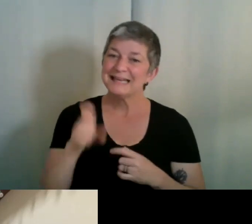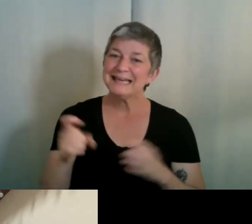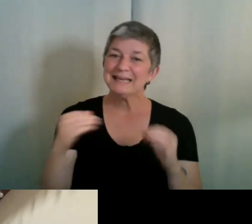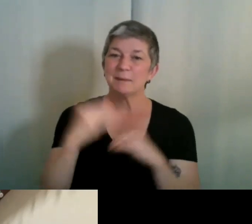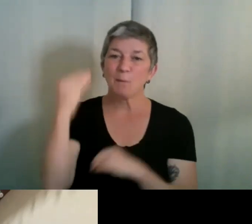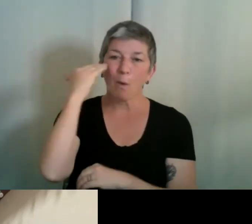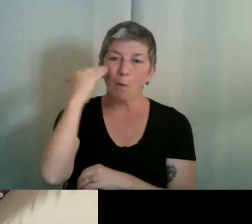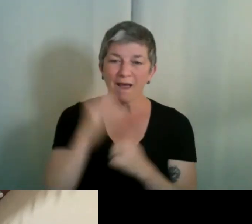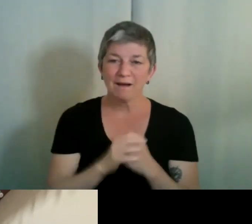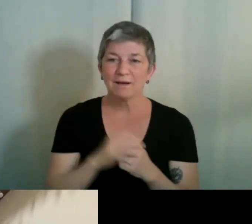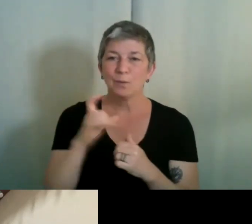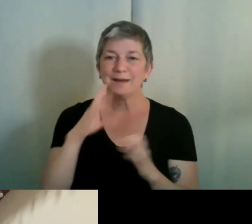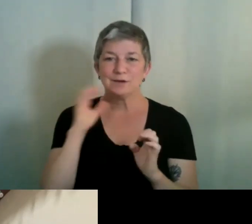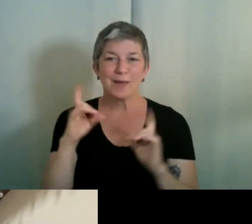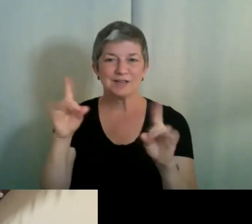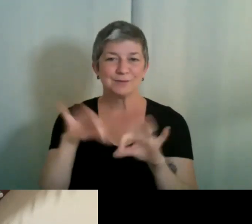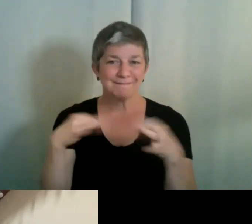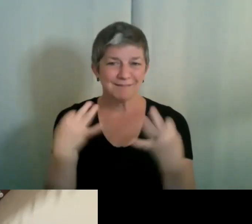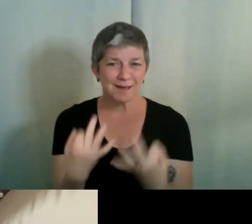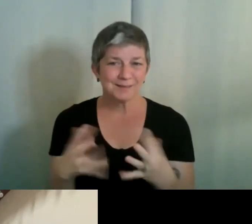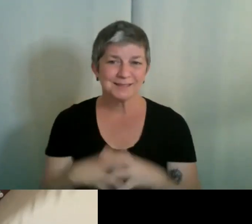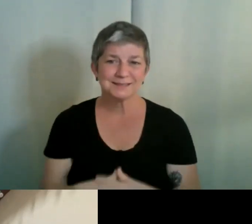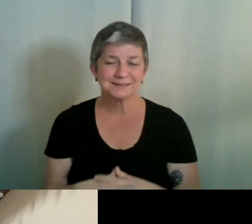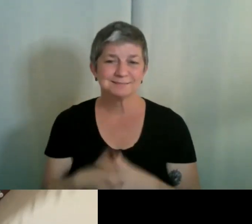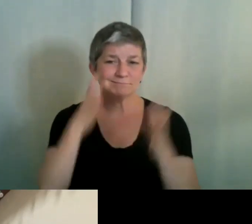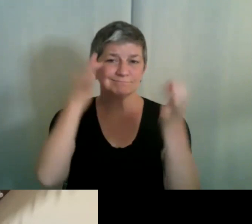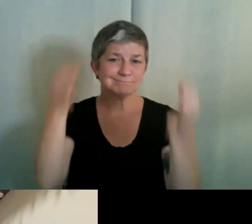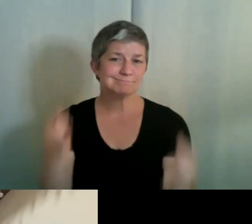need to educate families. Definitely this, this is a hard